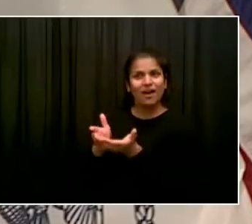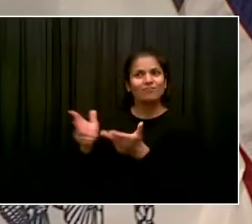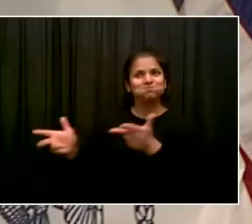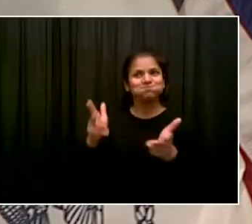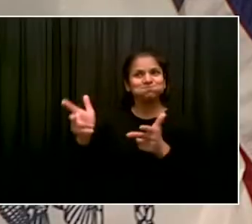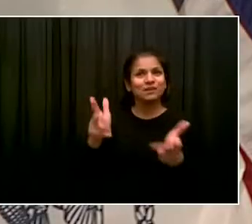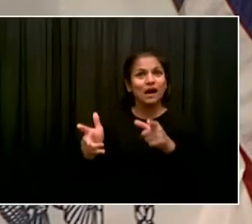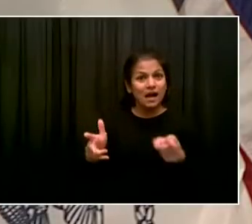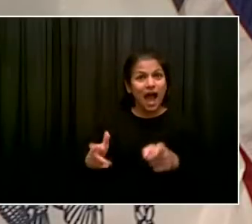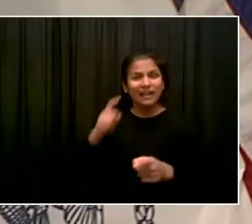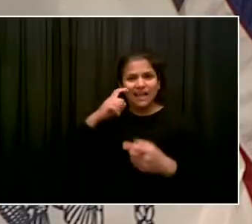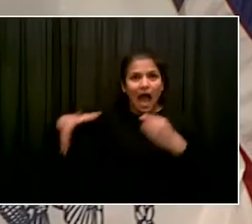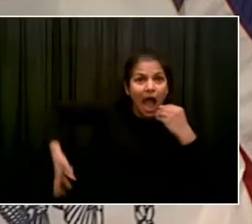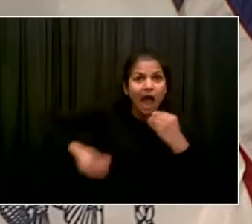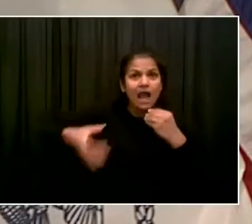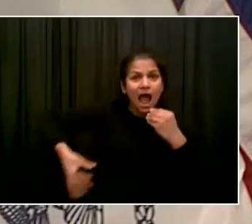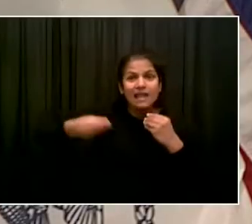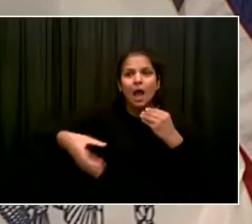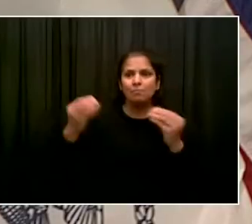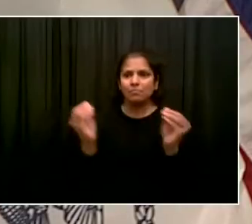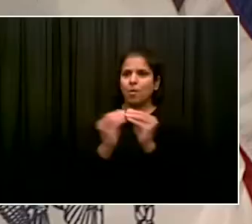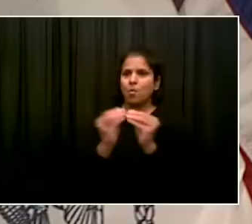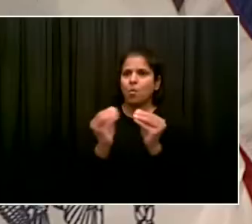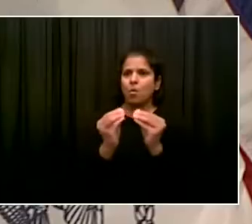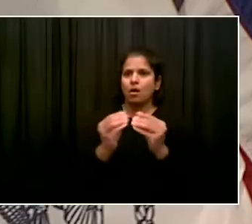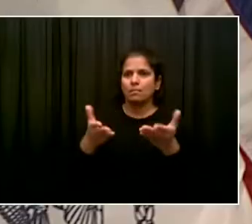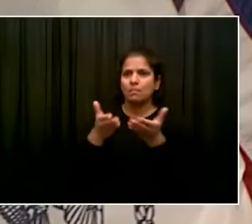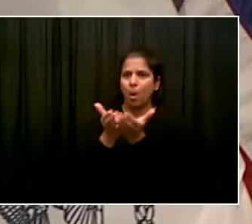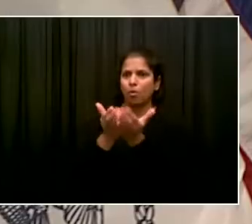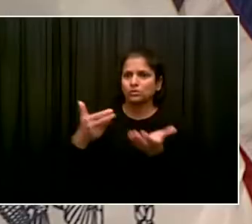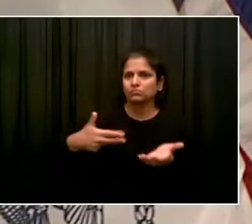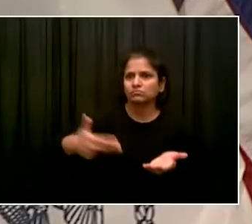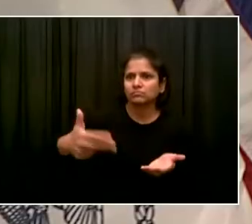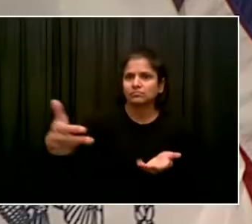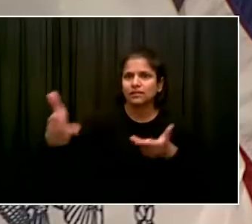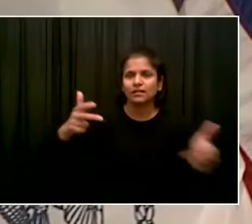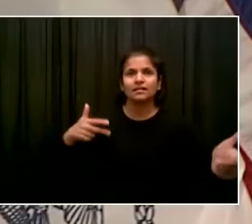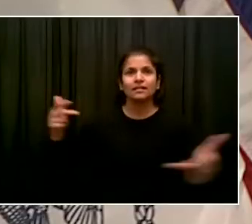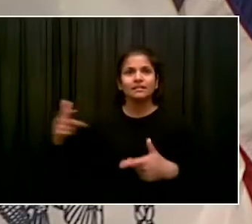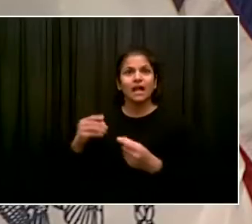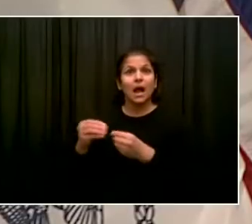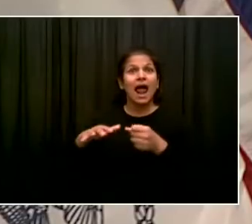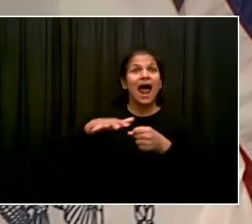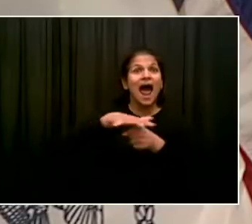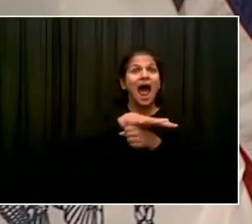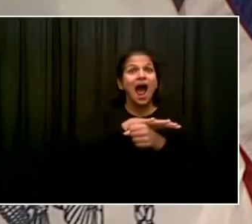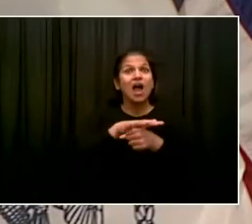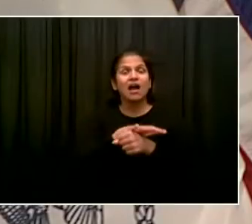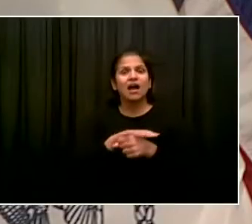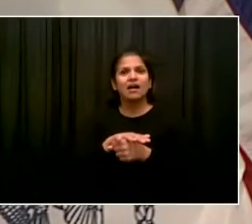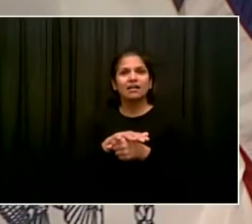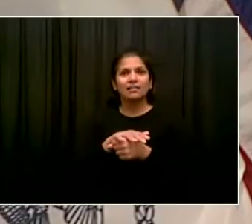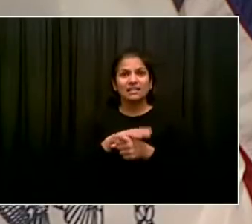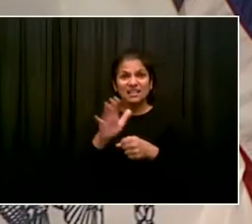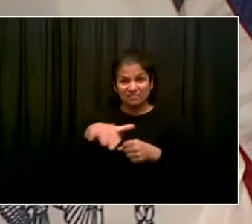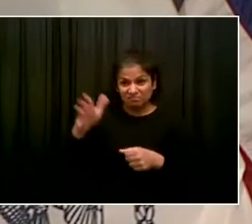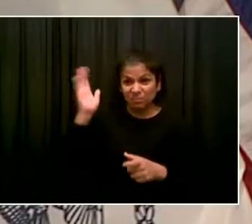NYC FERRY, OVER THE YEARS WE HAD VERY FEW, WE'VE TURNED THAT AROUND WITH NYC FERRY REACHING